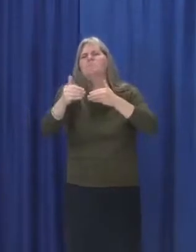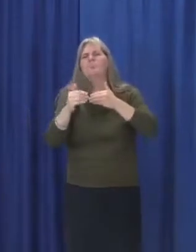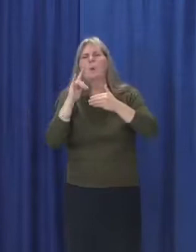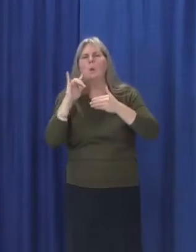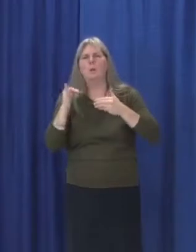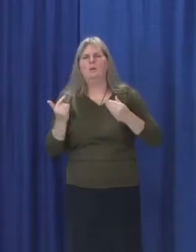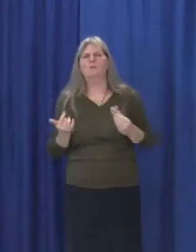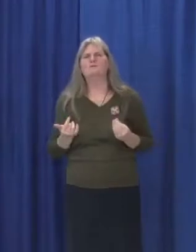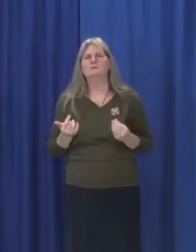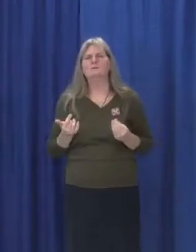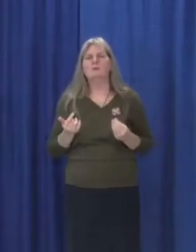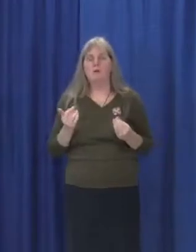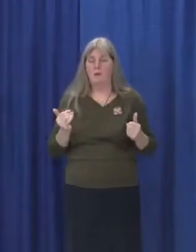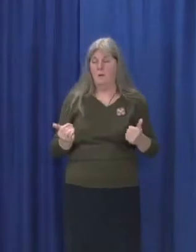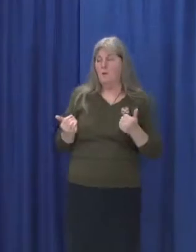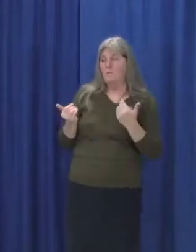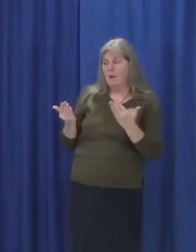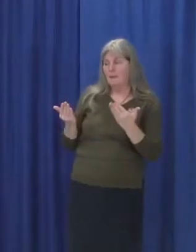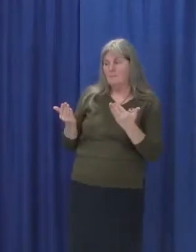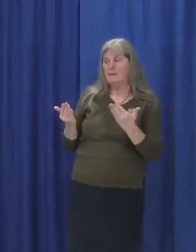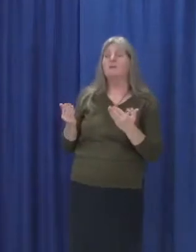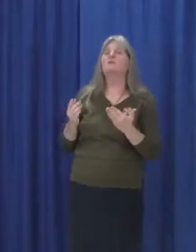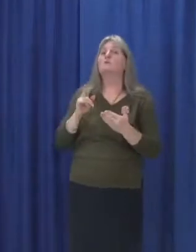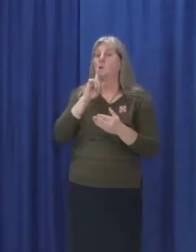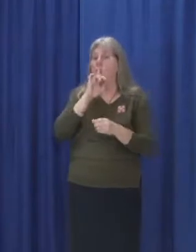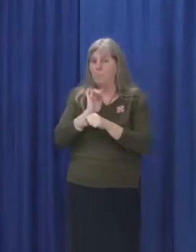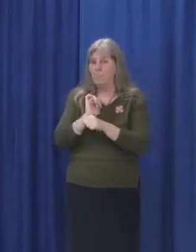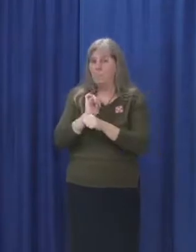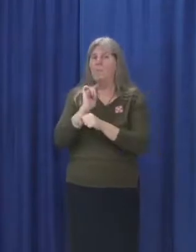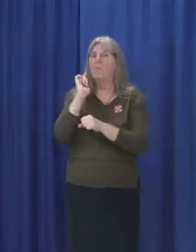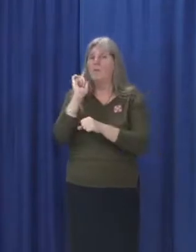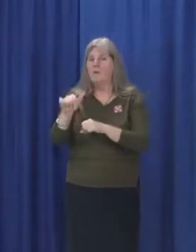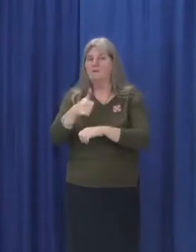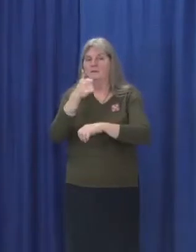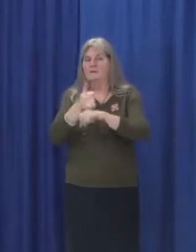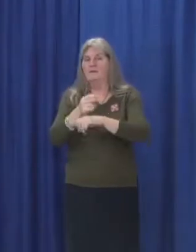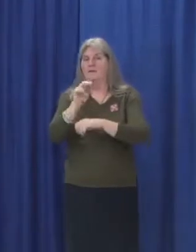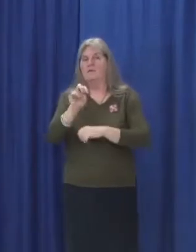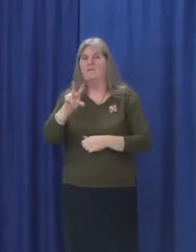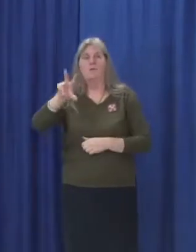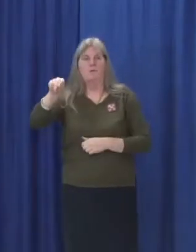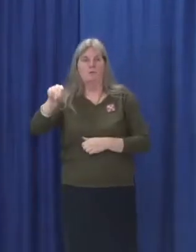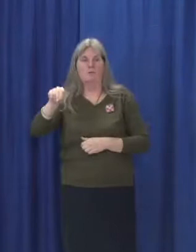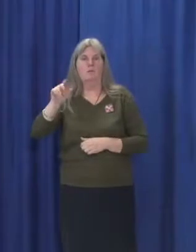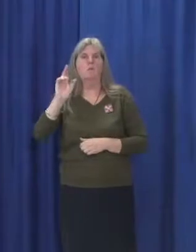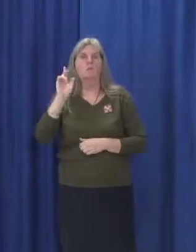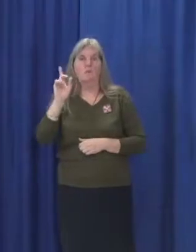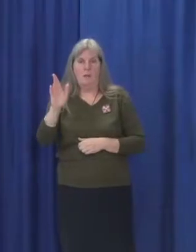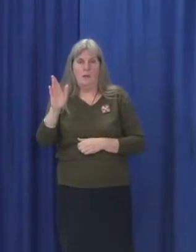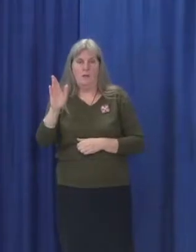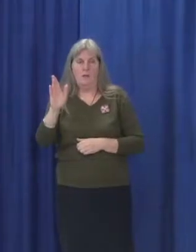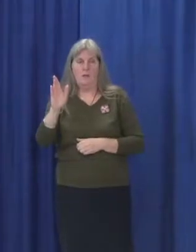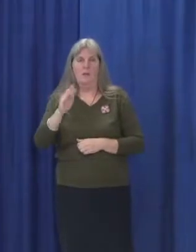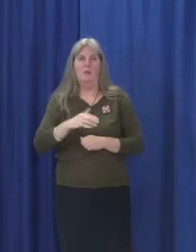are going as a territory and his recommendations will come into effect November 30th and we are telling people we are going